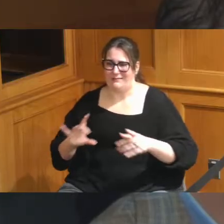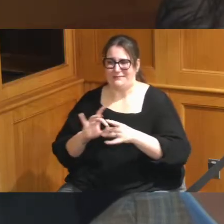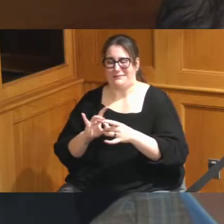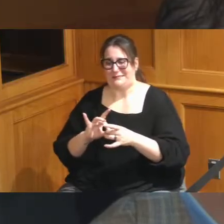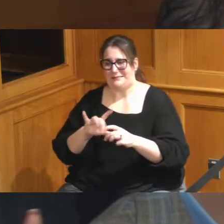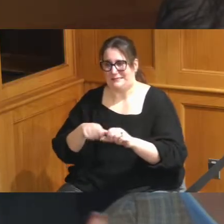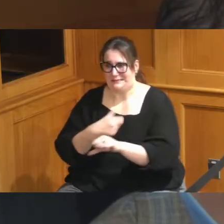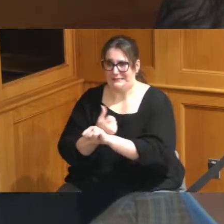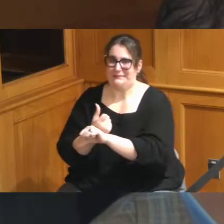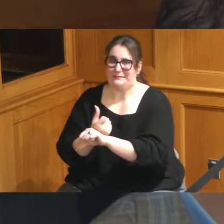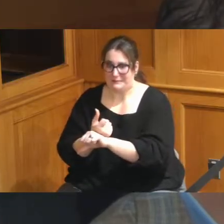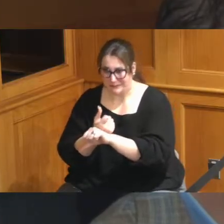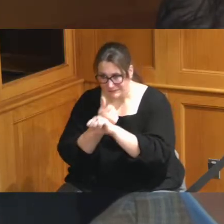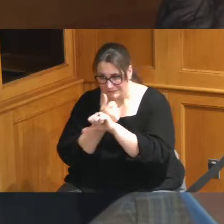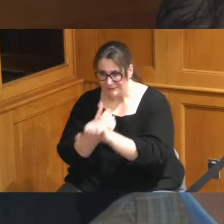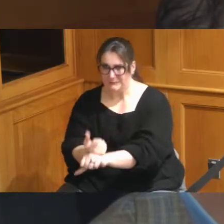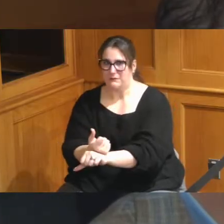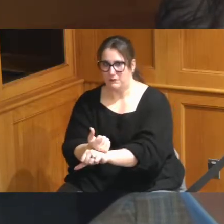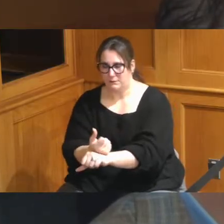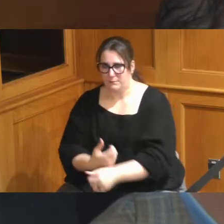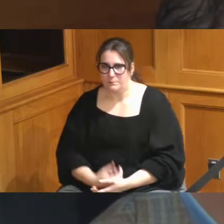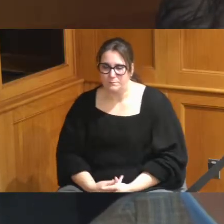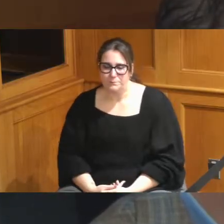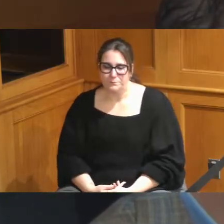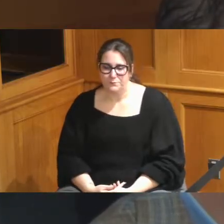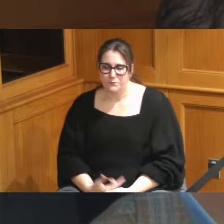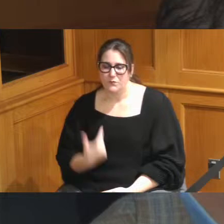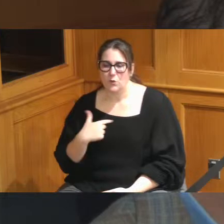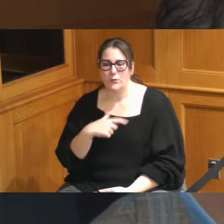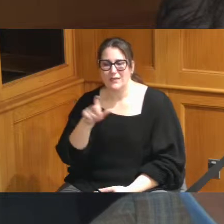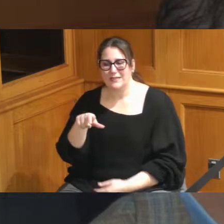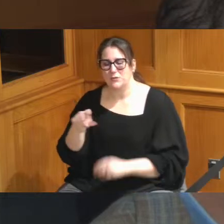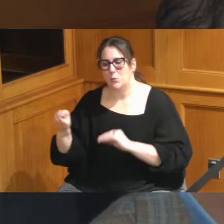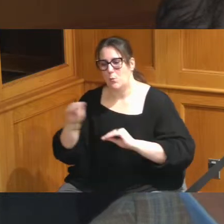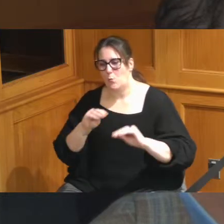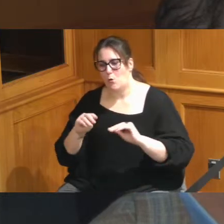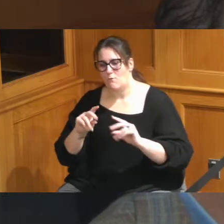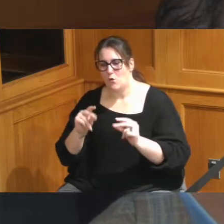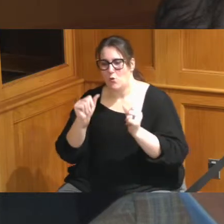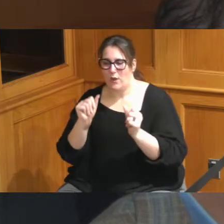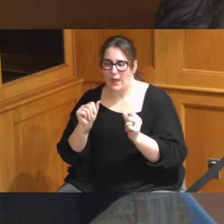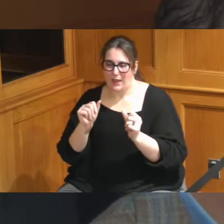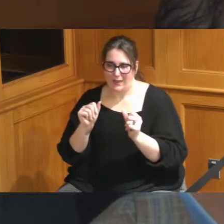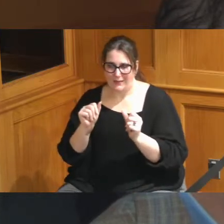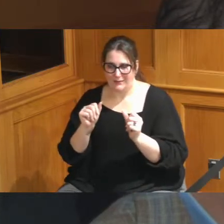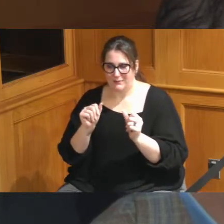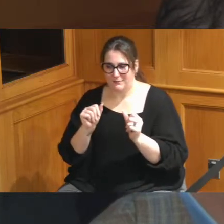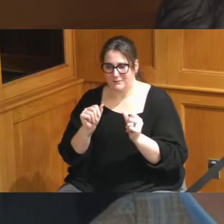of style. We need this. We might need to move and shift quicker and sometimes the planning makes